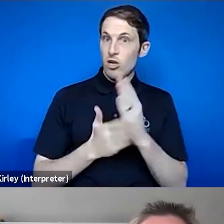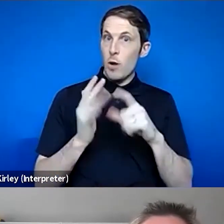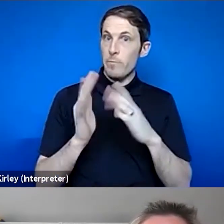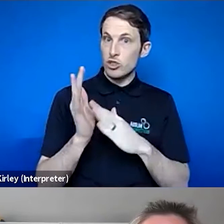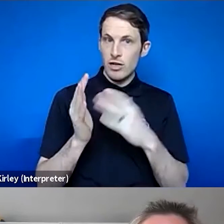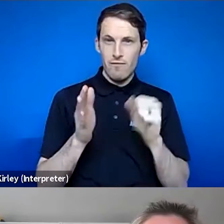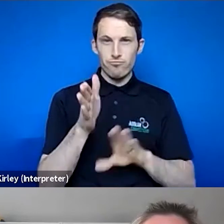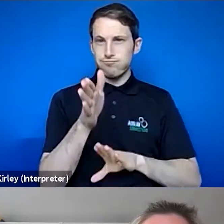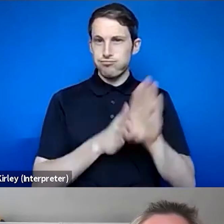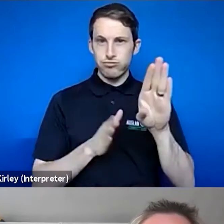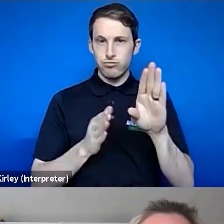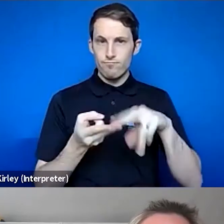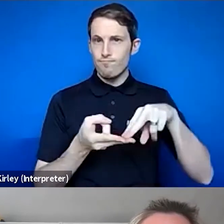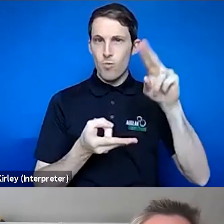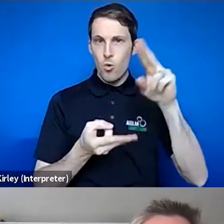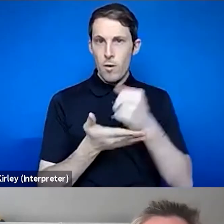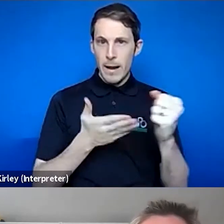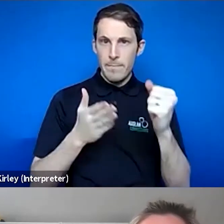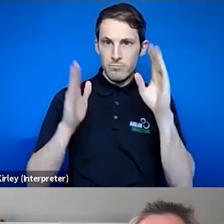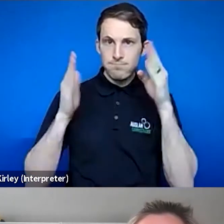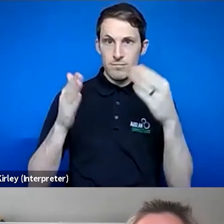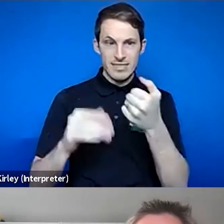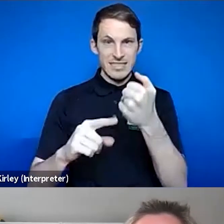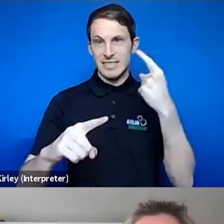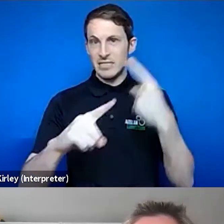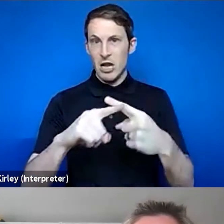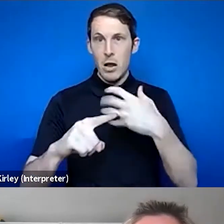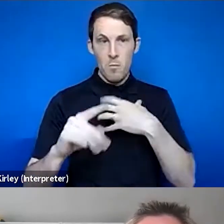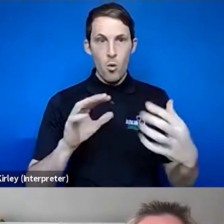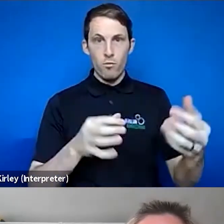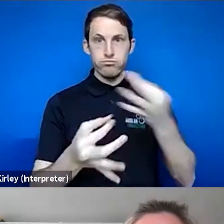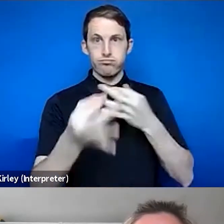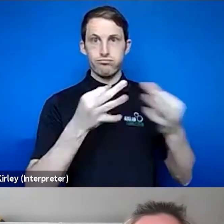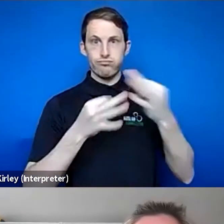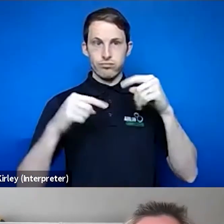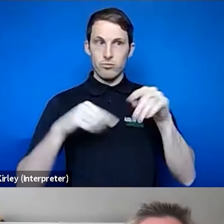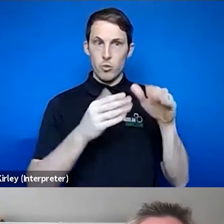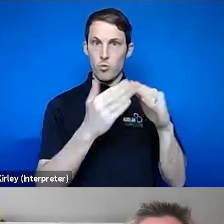in human rights with a six-fold increase in inquiries from the community trying to understand